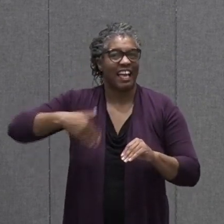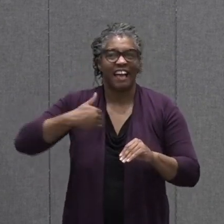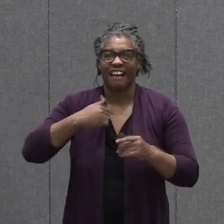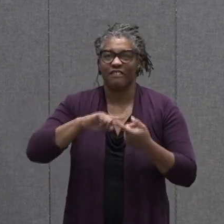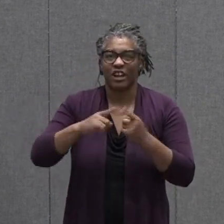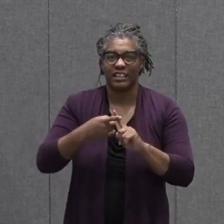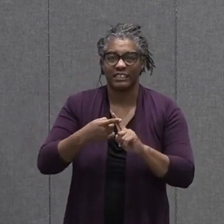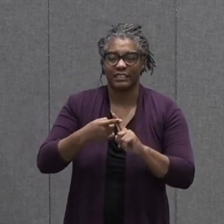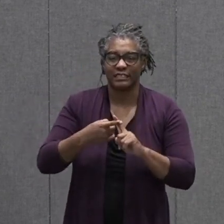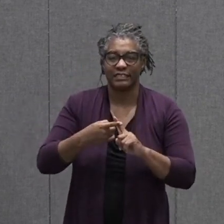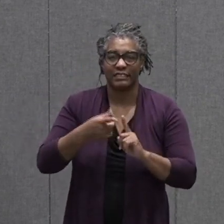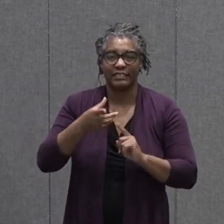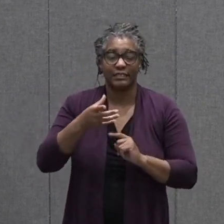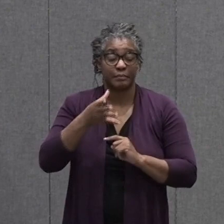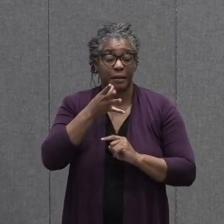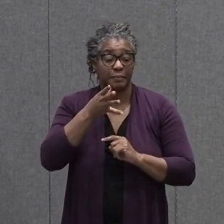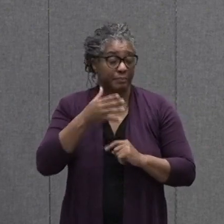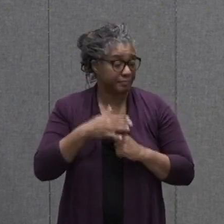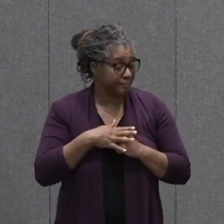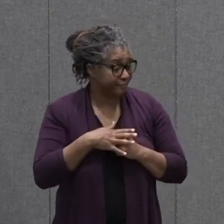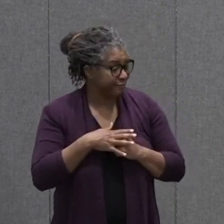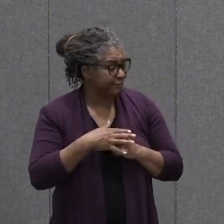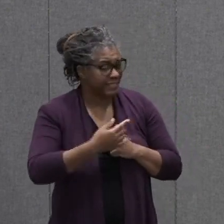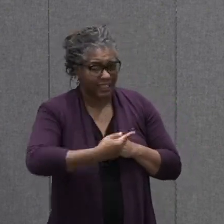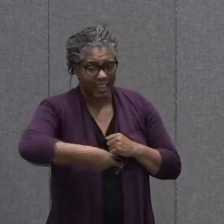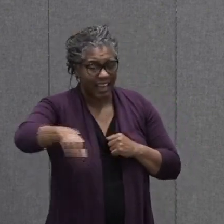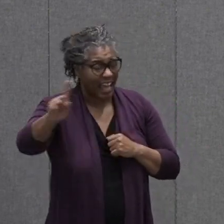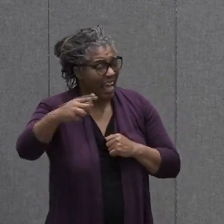and find someone to be your new friend," she told him.